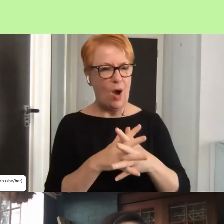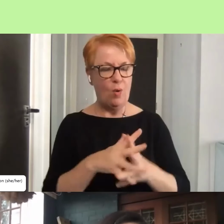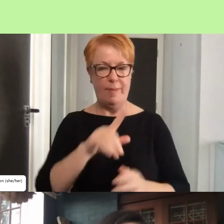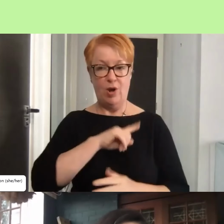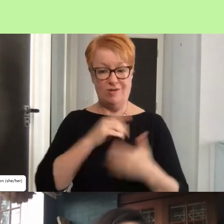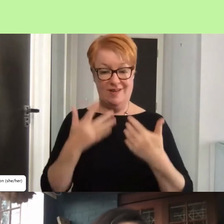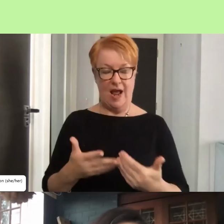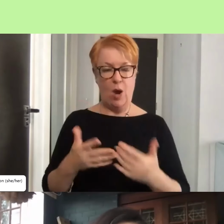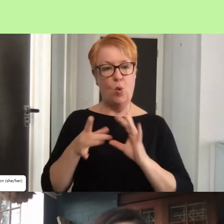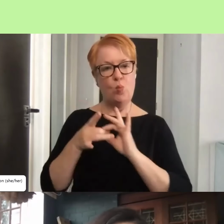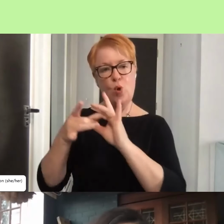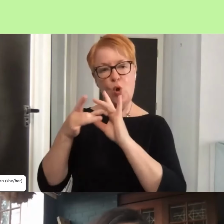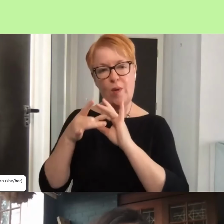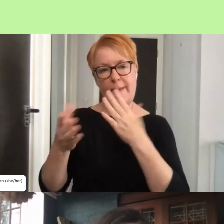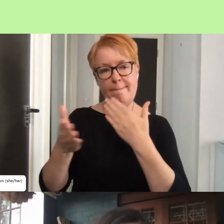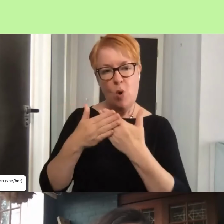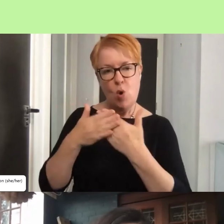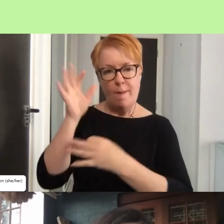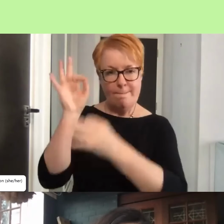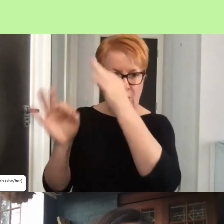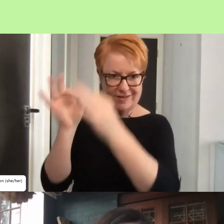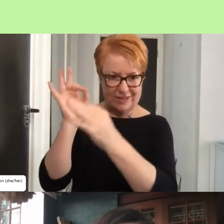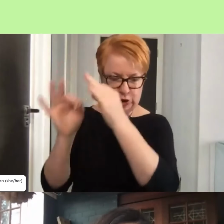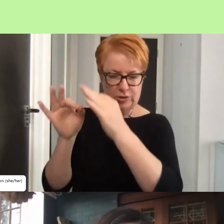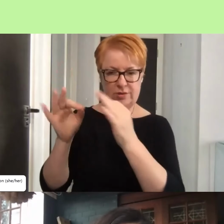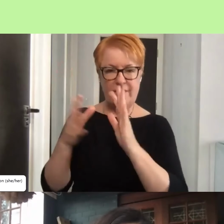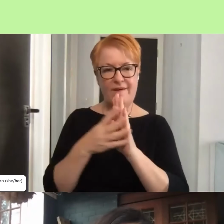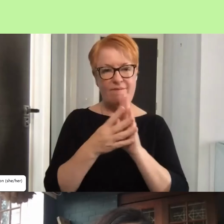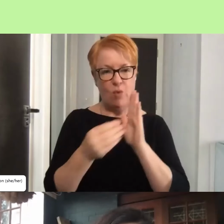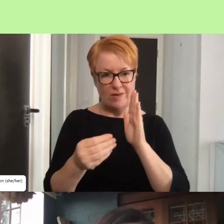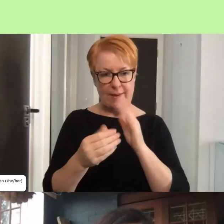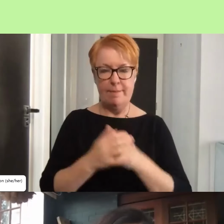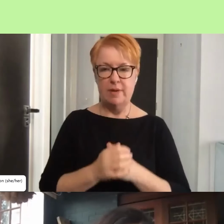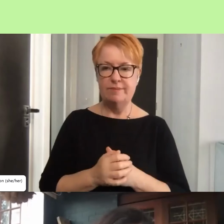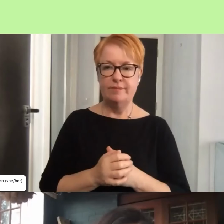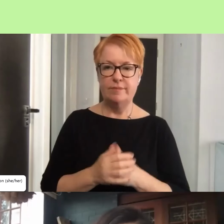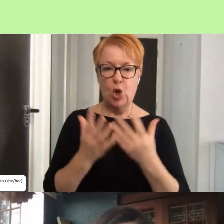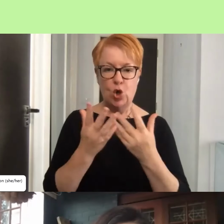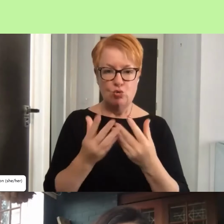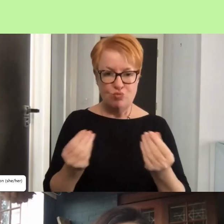So it's like, you have a project in the city, or you have resources in politics in decision-making,